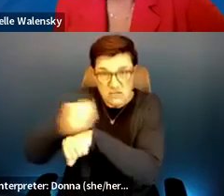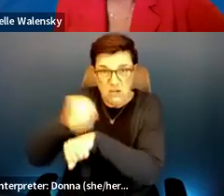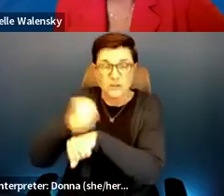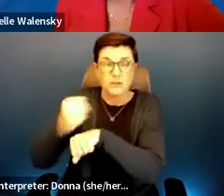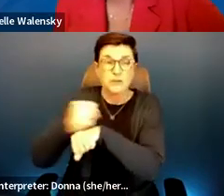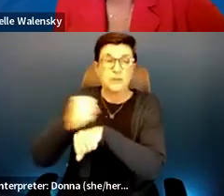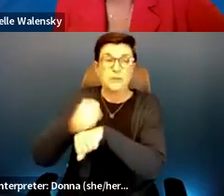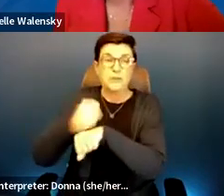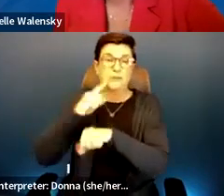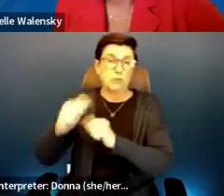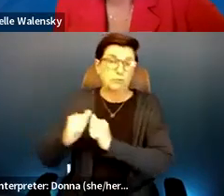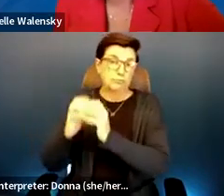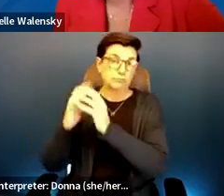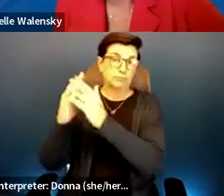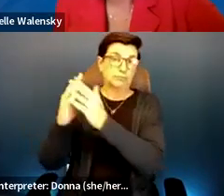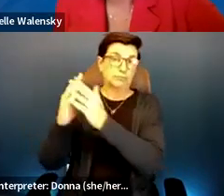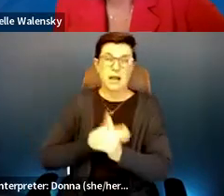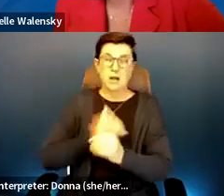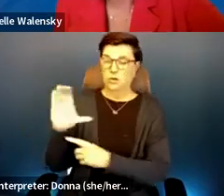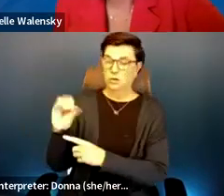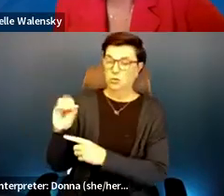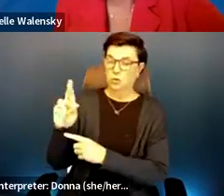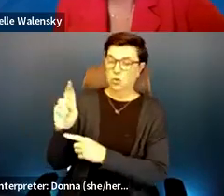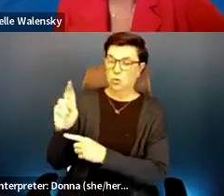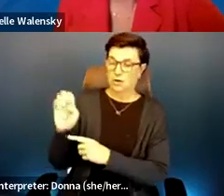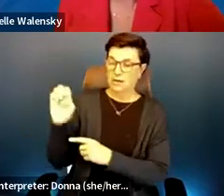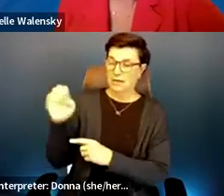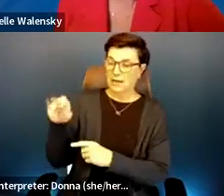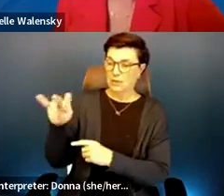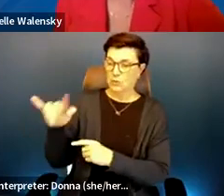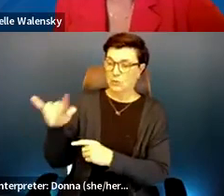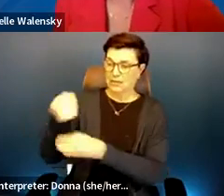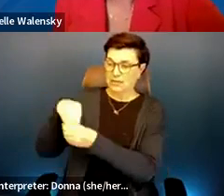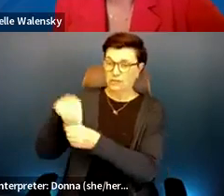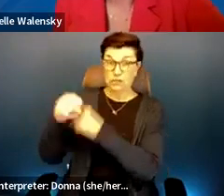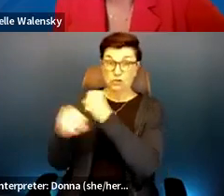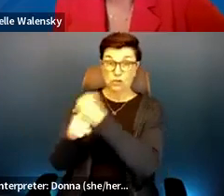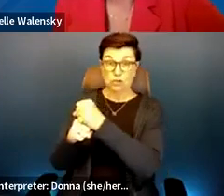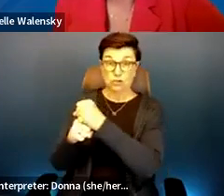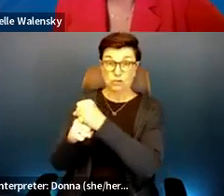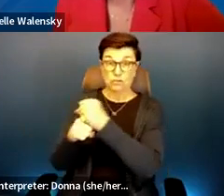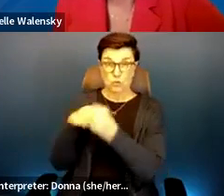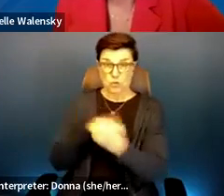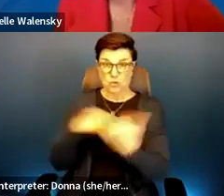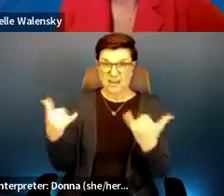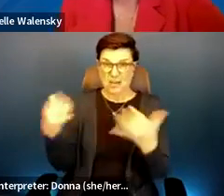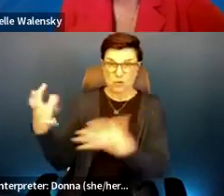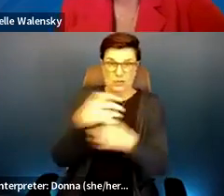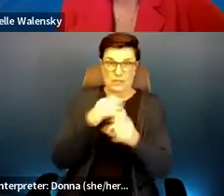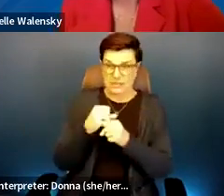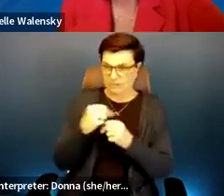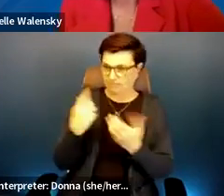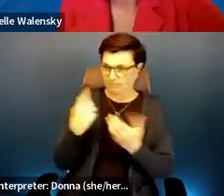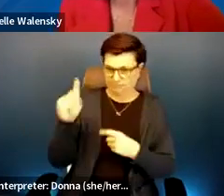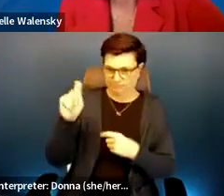in developing our core equity infrastructure and getting, I think, 160 proposals on how we can make equity front and center.